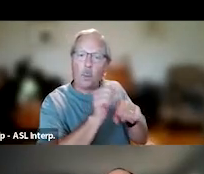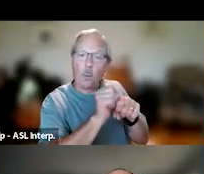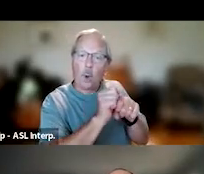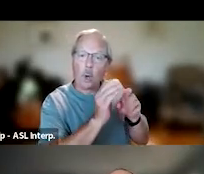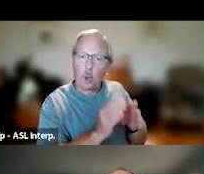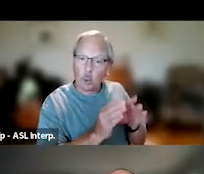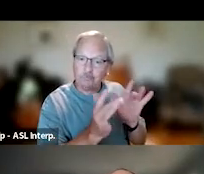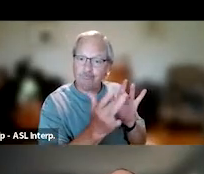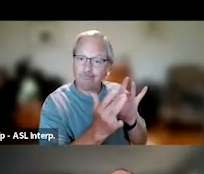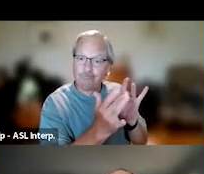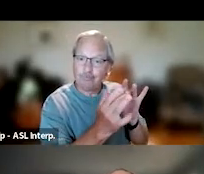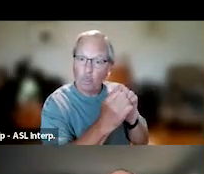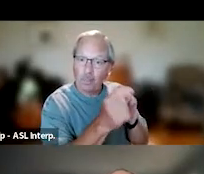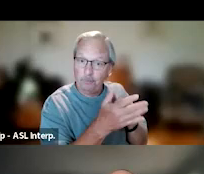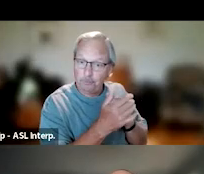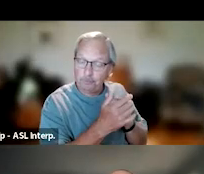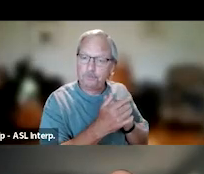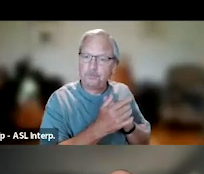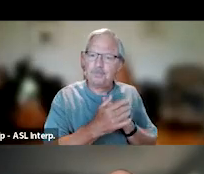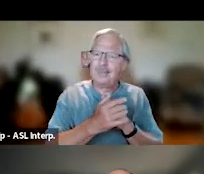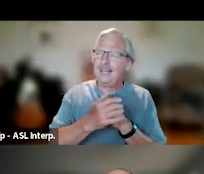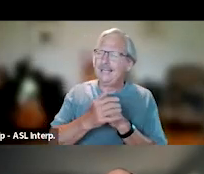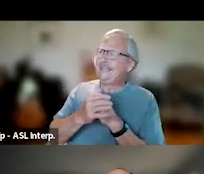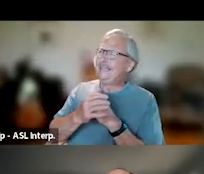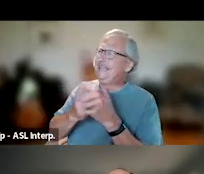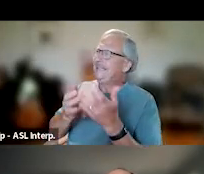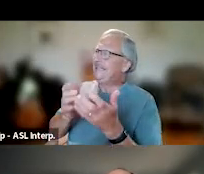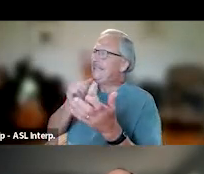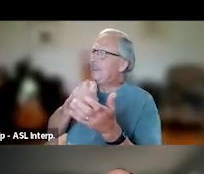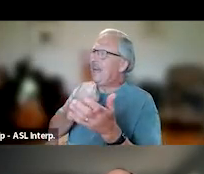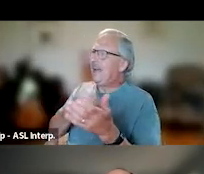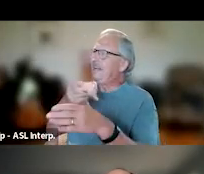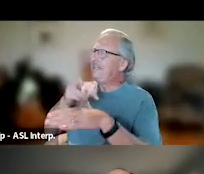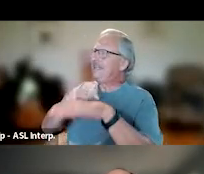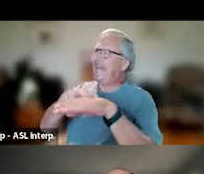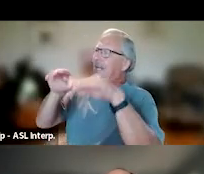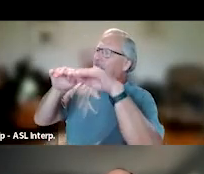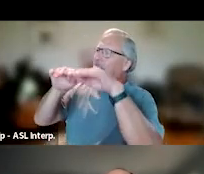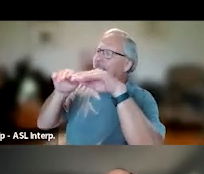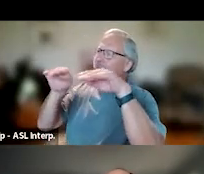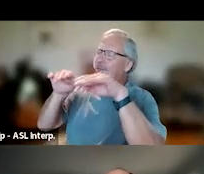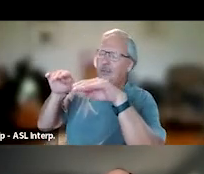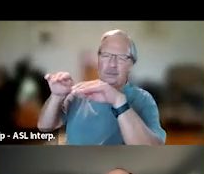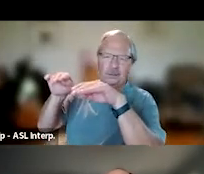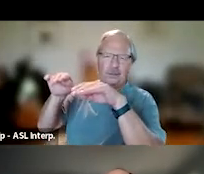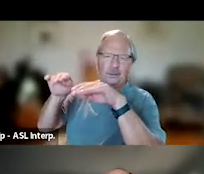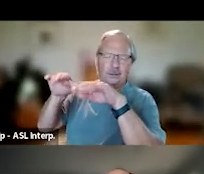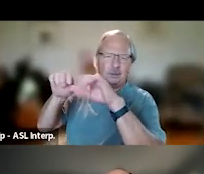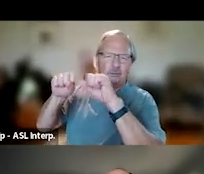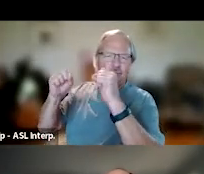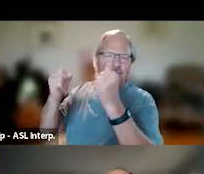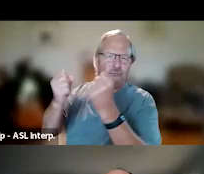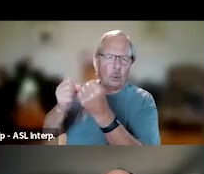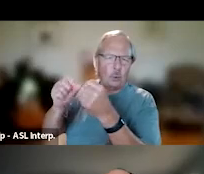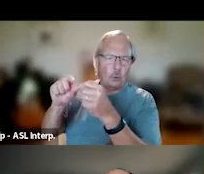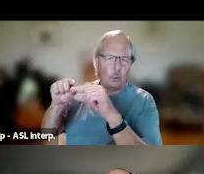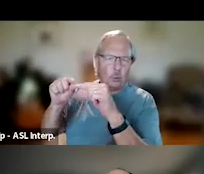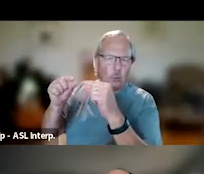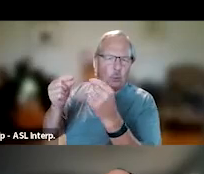Yeah, so I don't have any, you know, national level social groups to recommend. What I would say though,